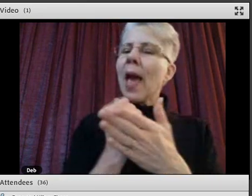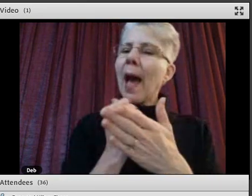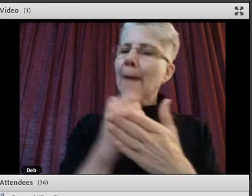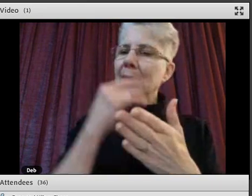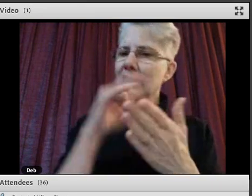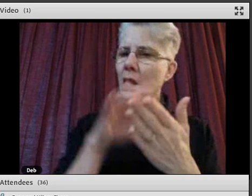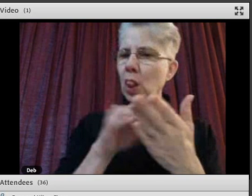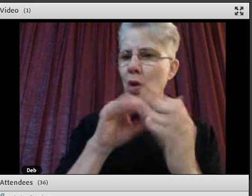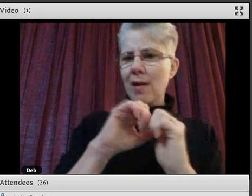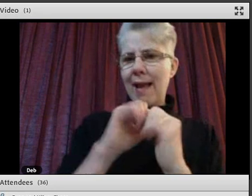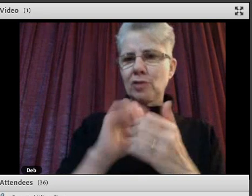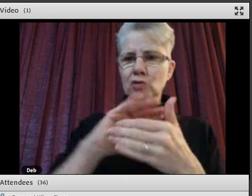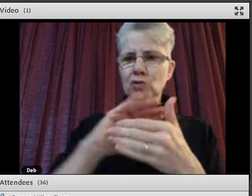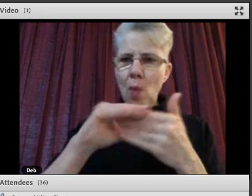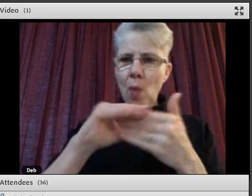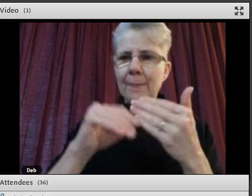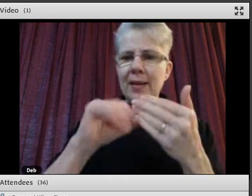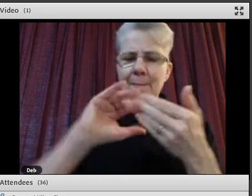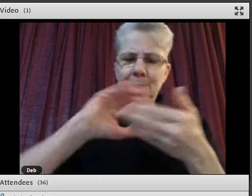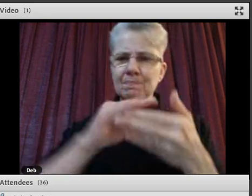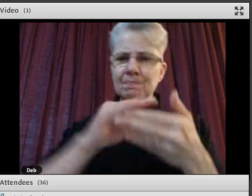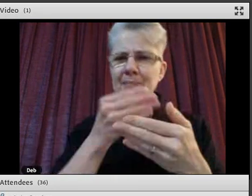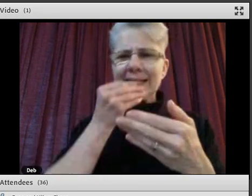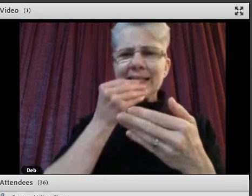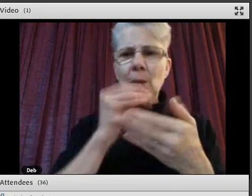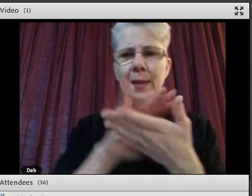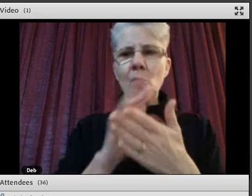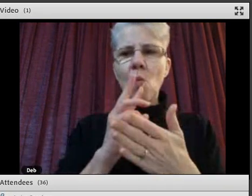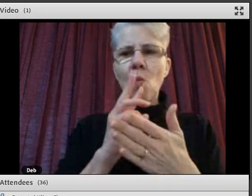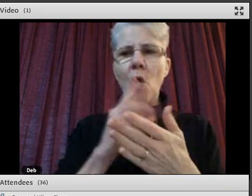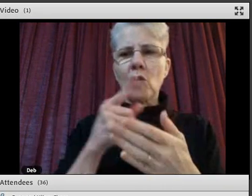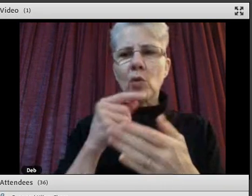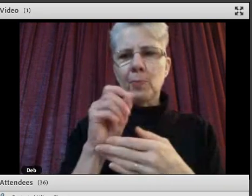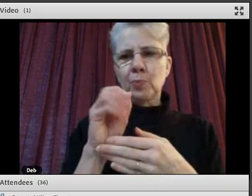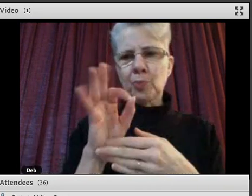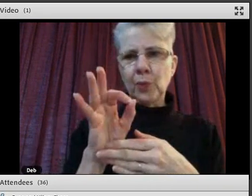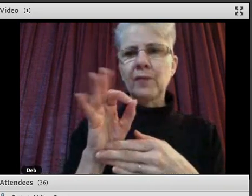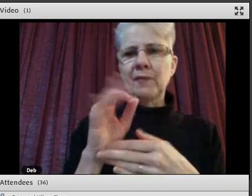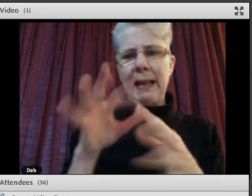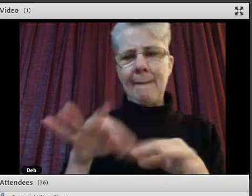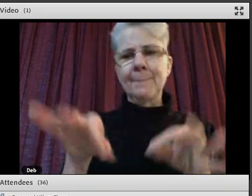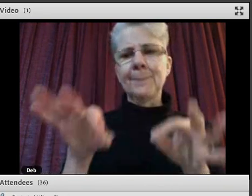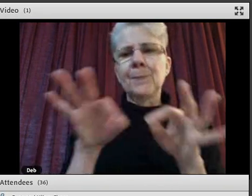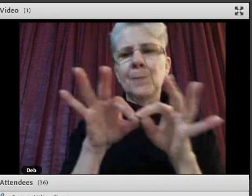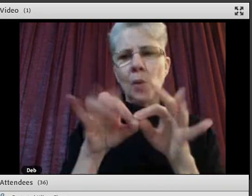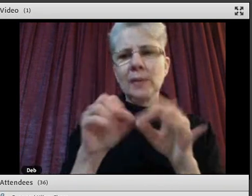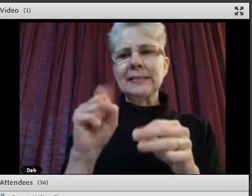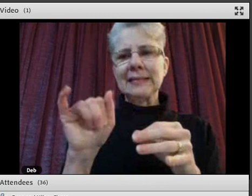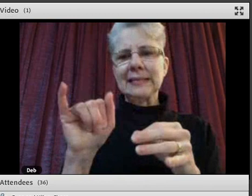So, helping kids learn how to just wrap it up to seal it up and waterproof it is an important skill.